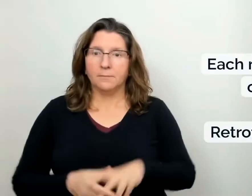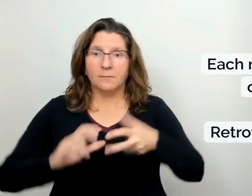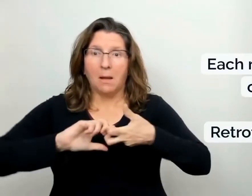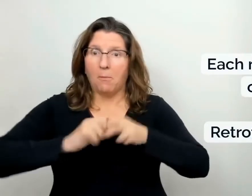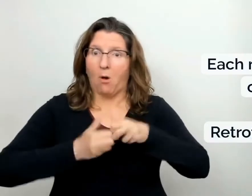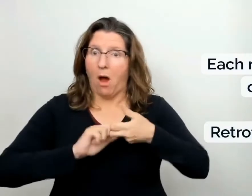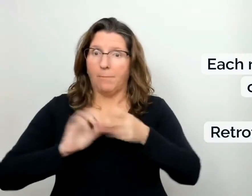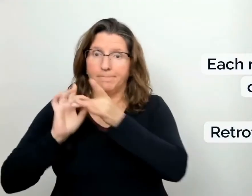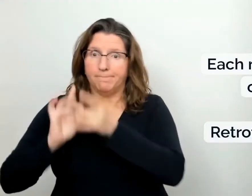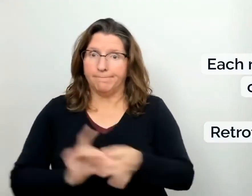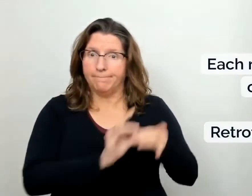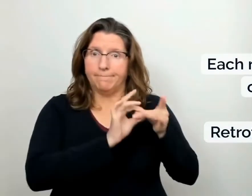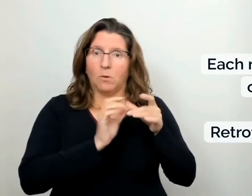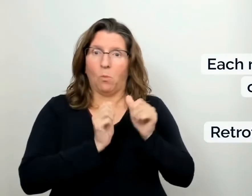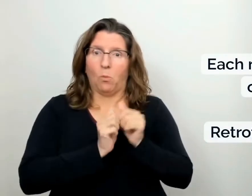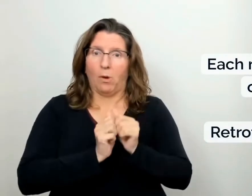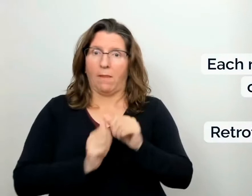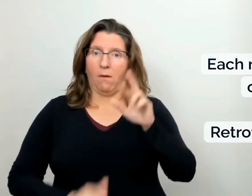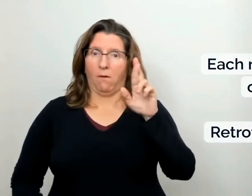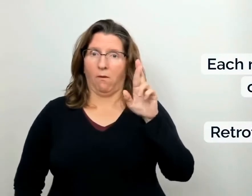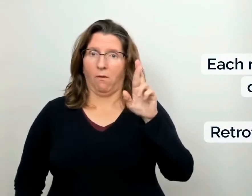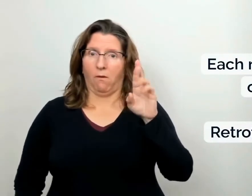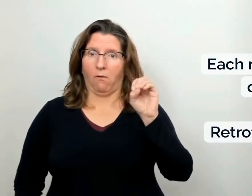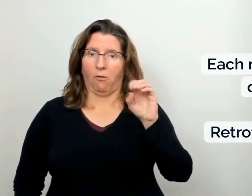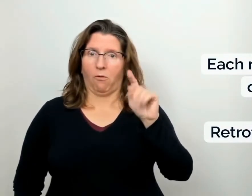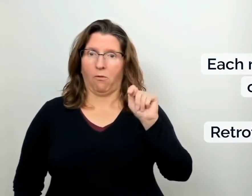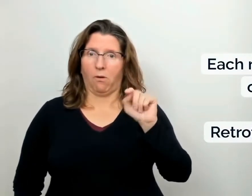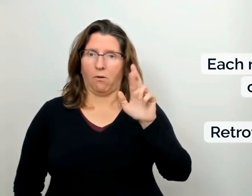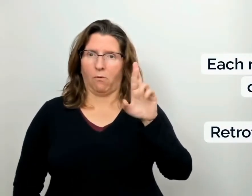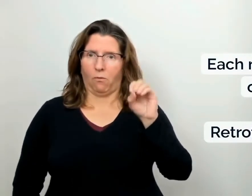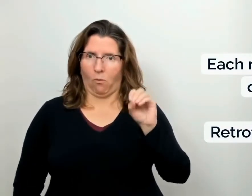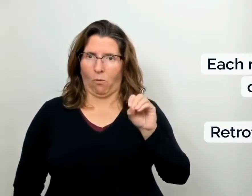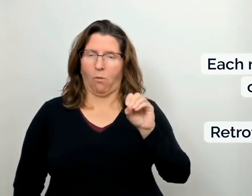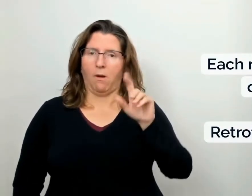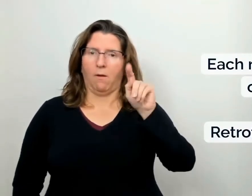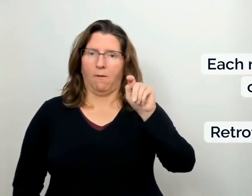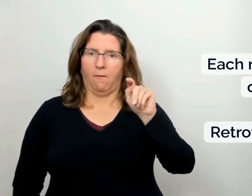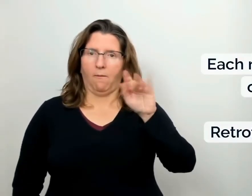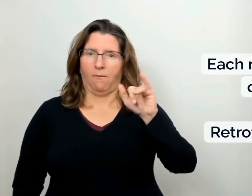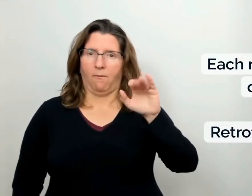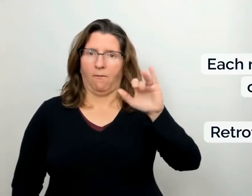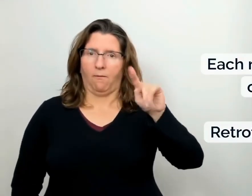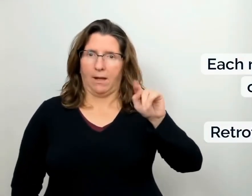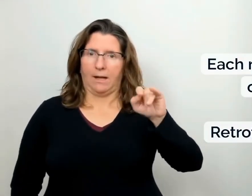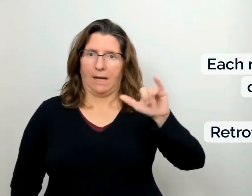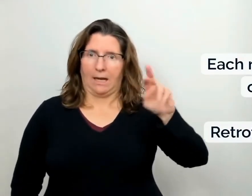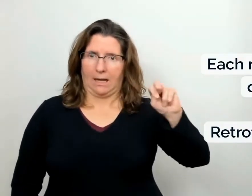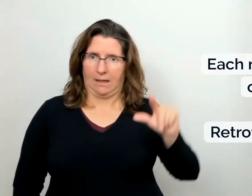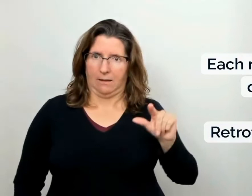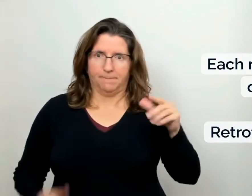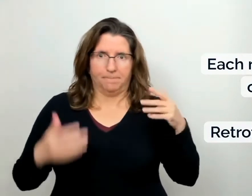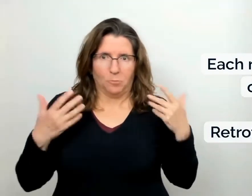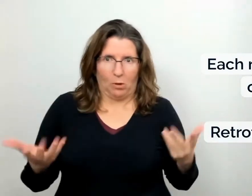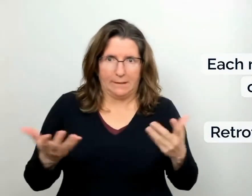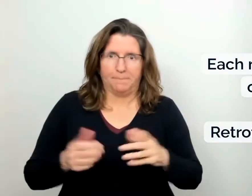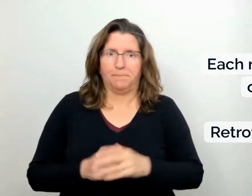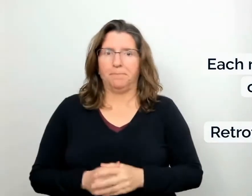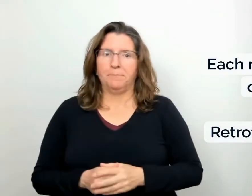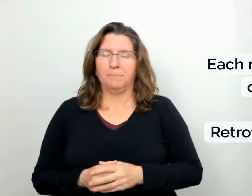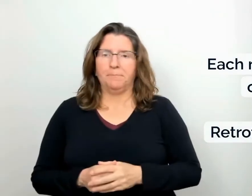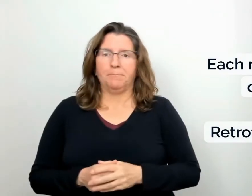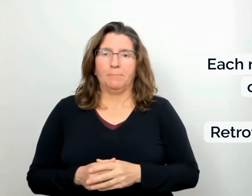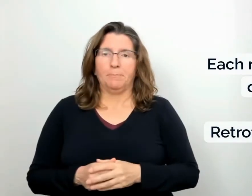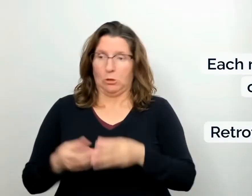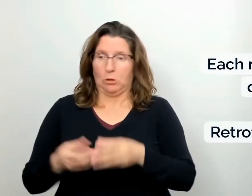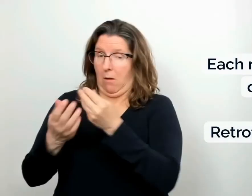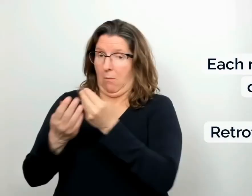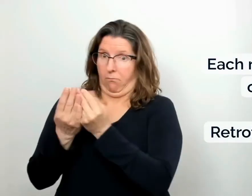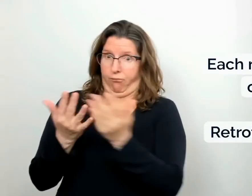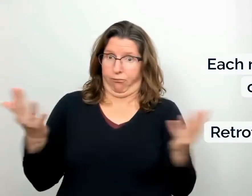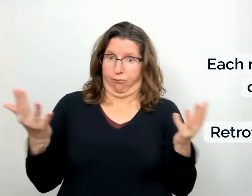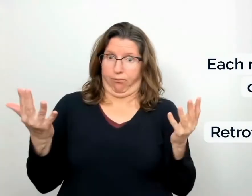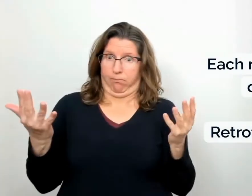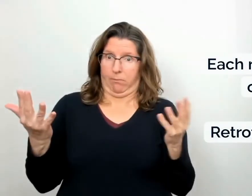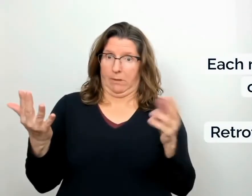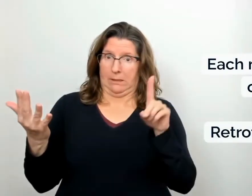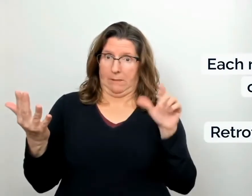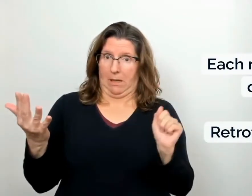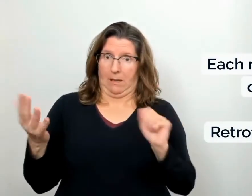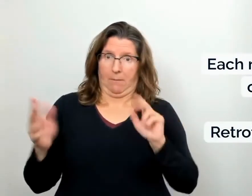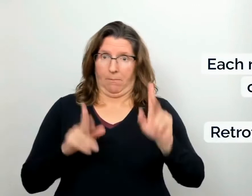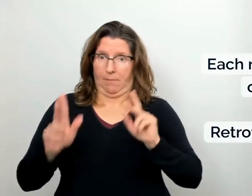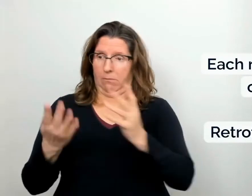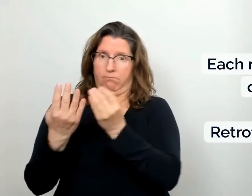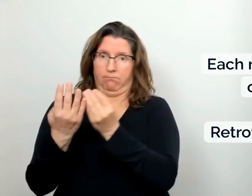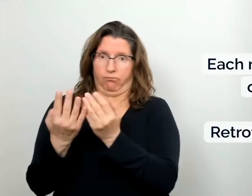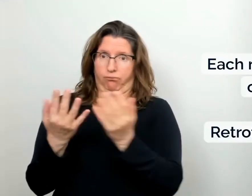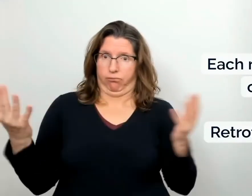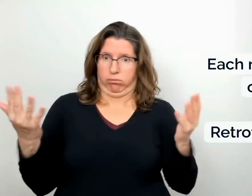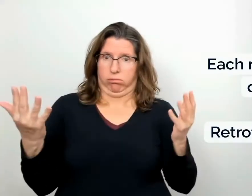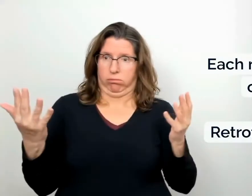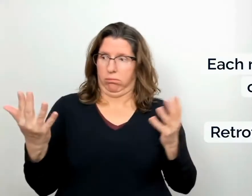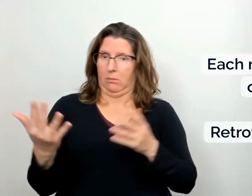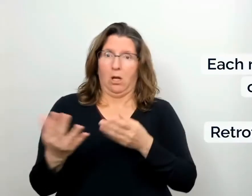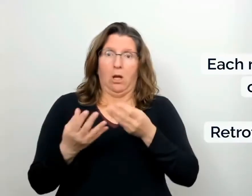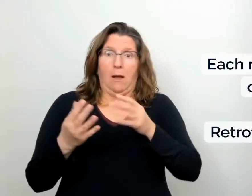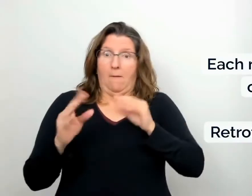Often the retrofit resolves accessibility needs for a certain group of users.